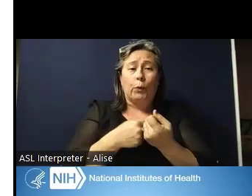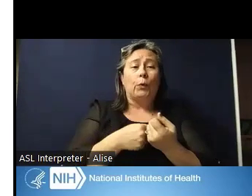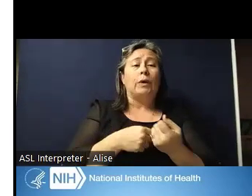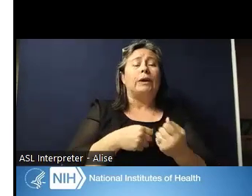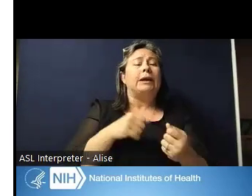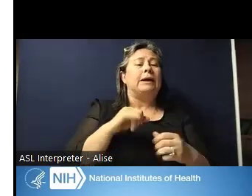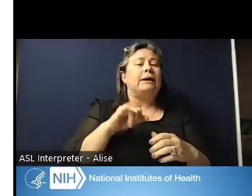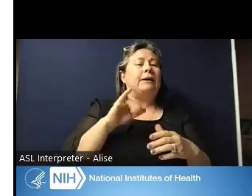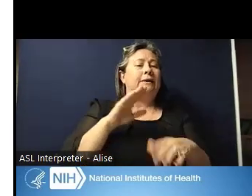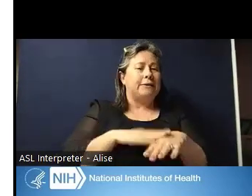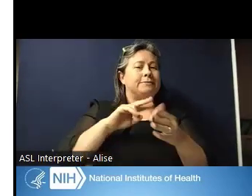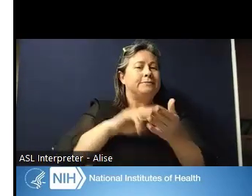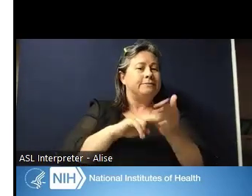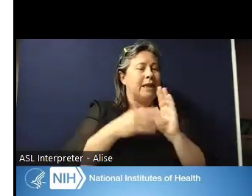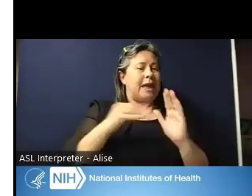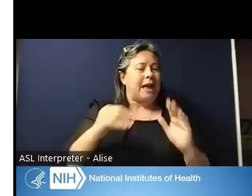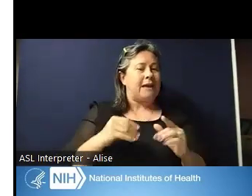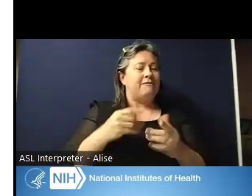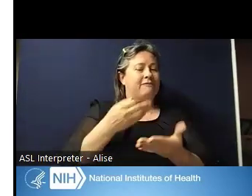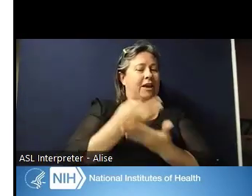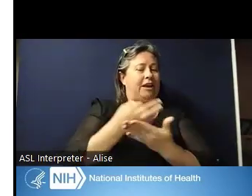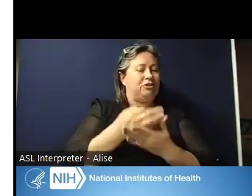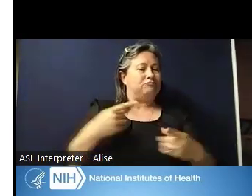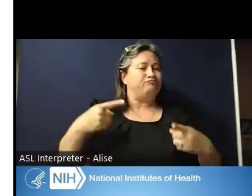and financial conflict of interest requirements.